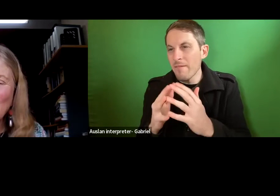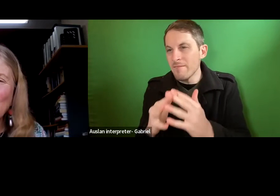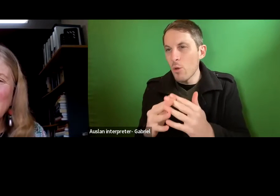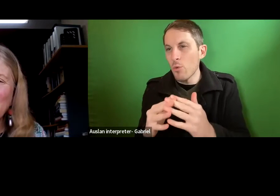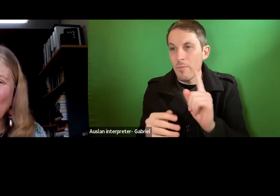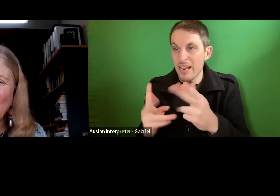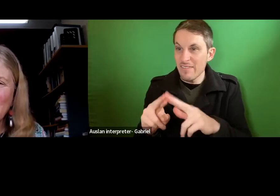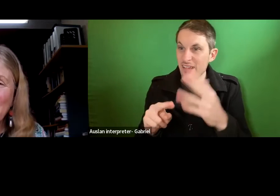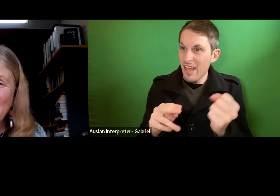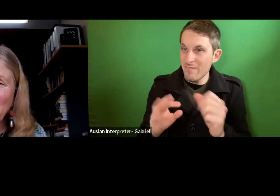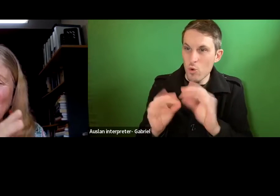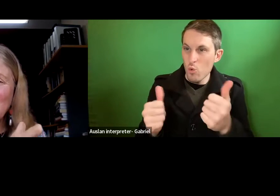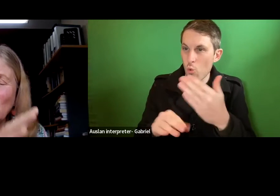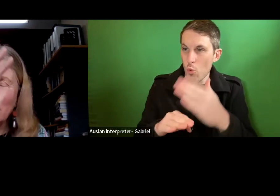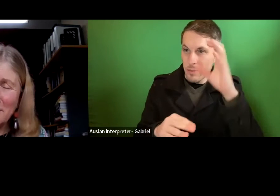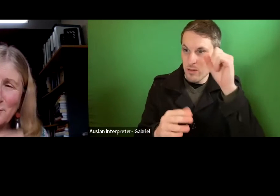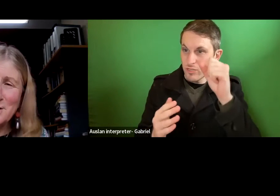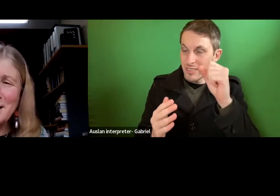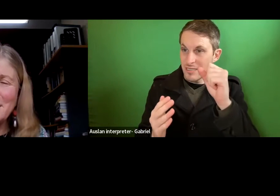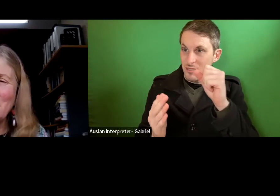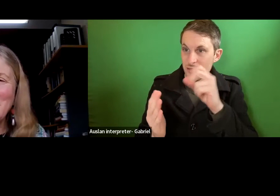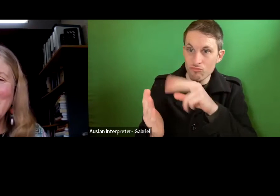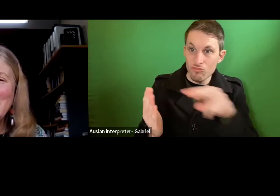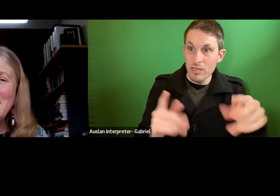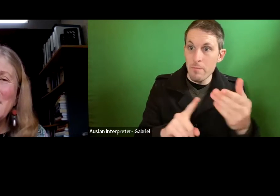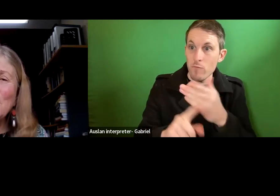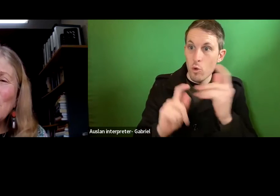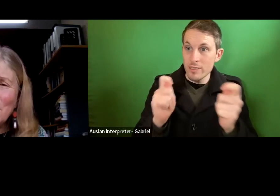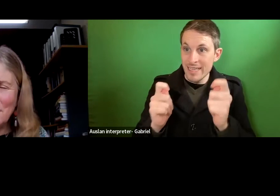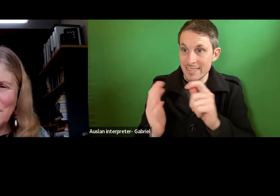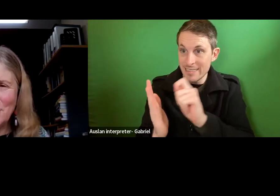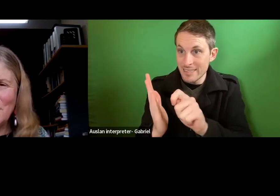with really poor working memory, and we saw from the stats that we had that lots of students of